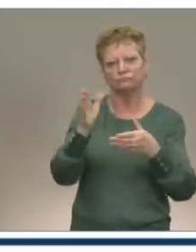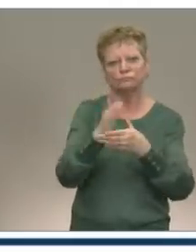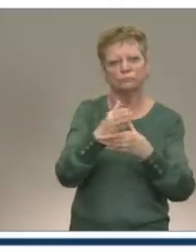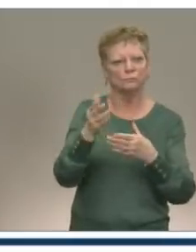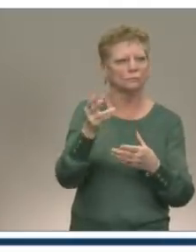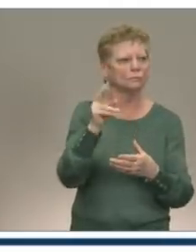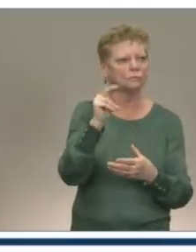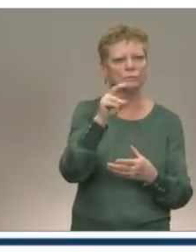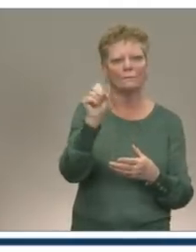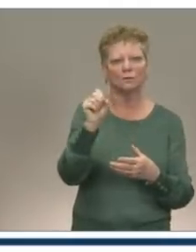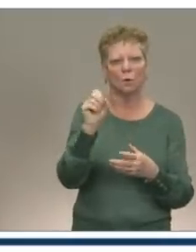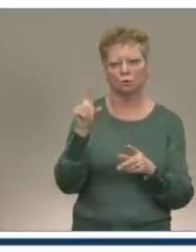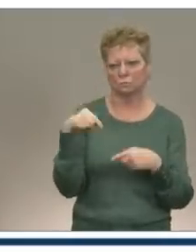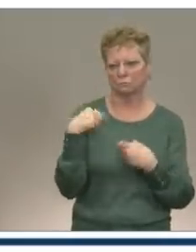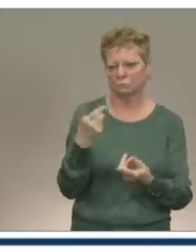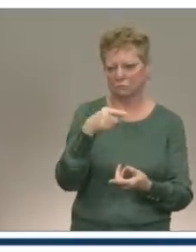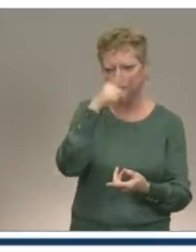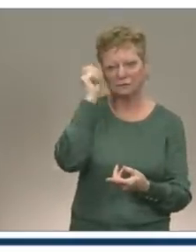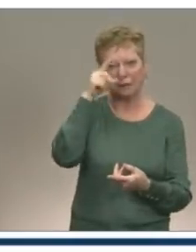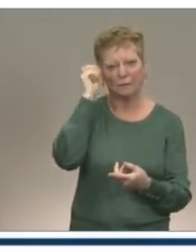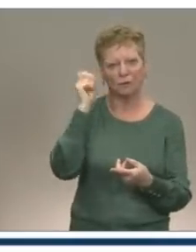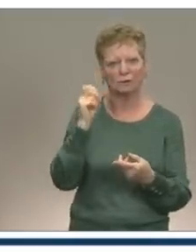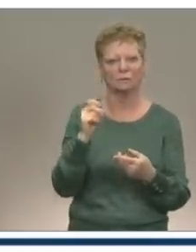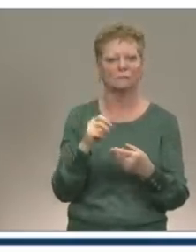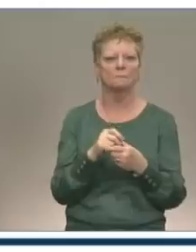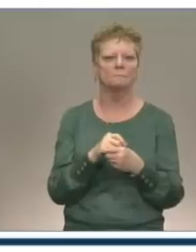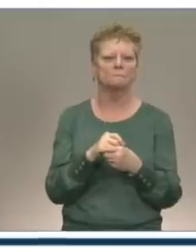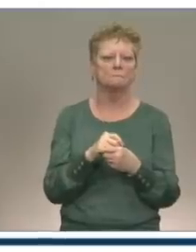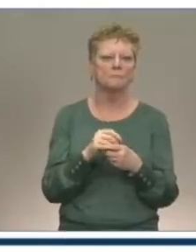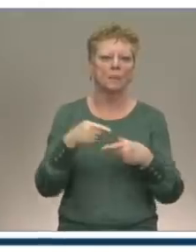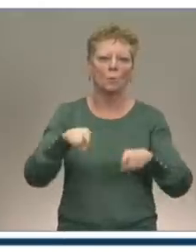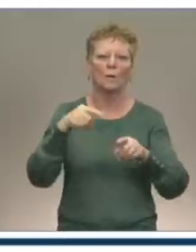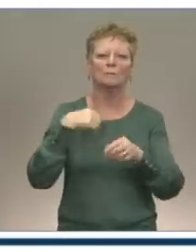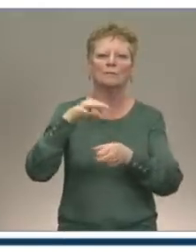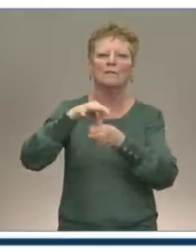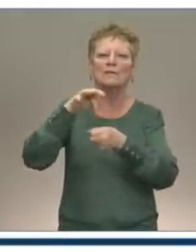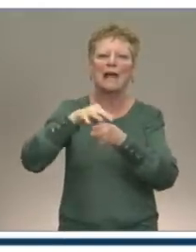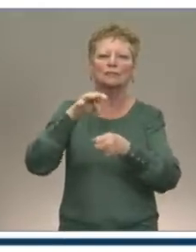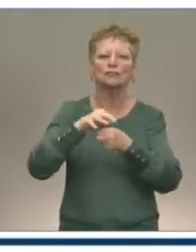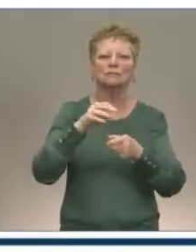course of the summer uh during a general campaign and that is uh the the path to